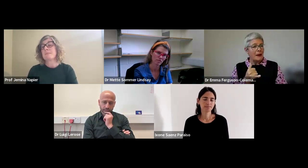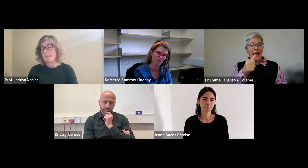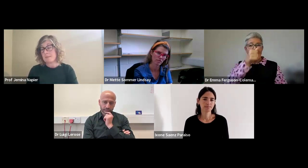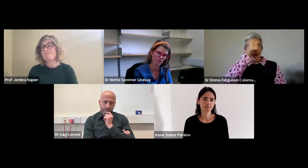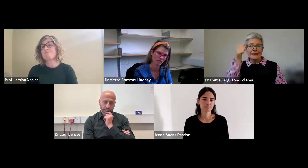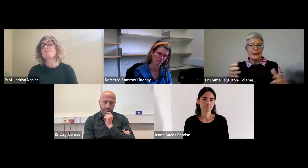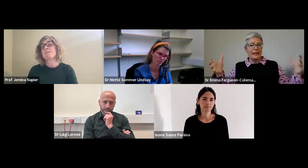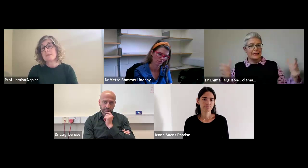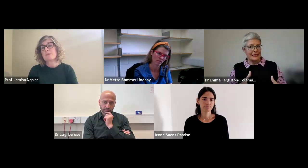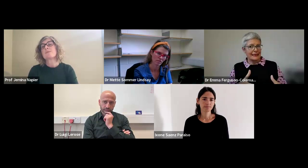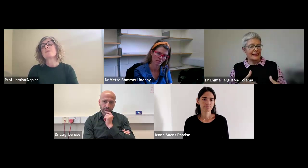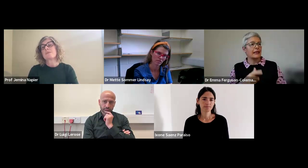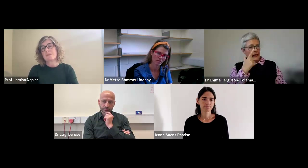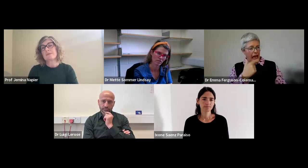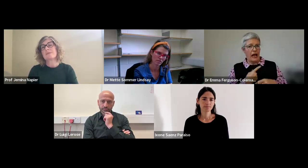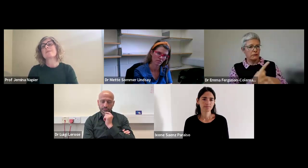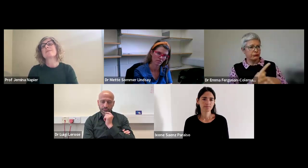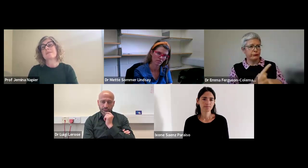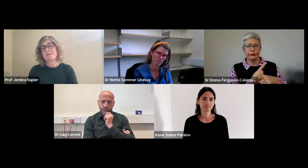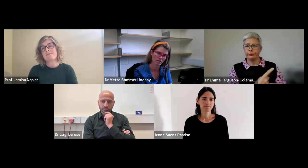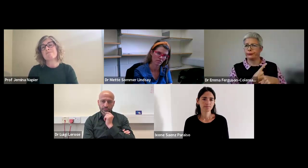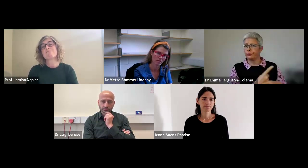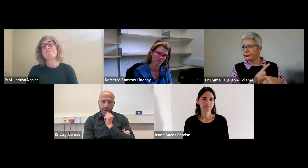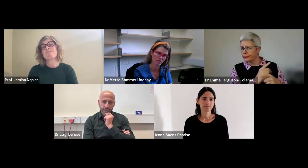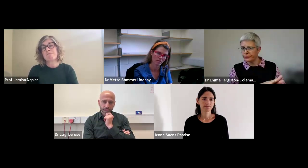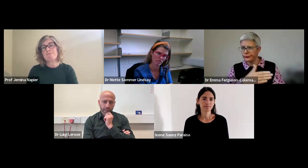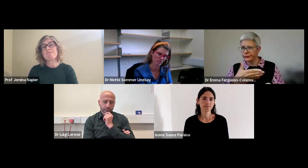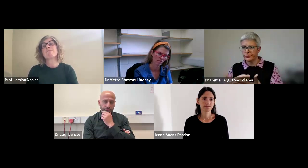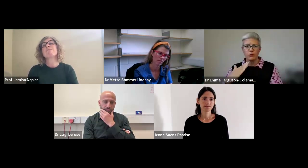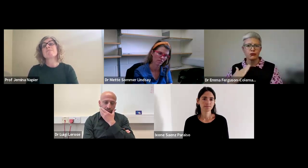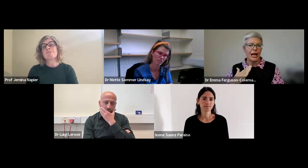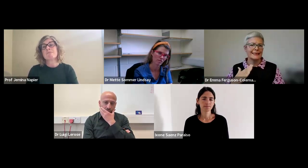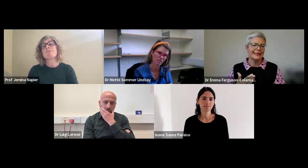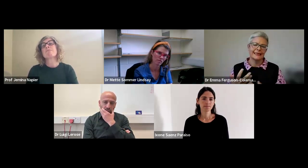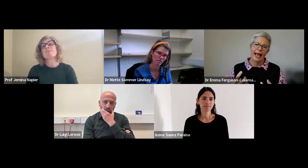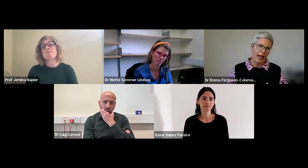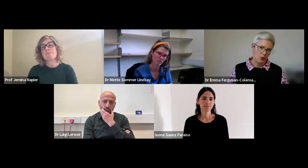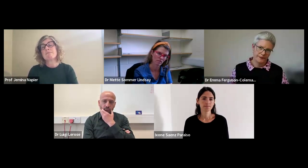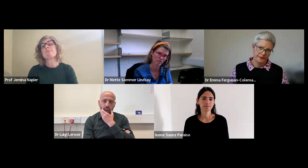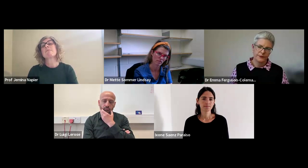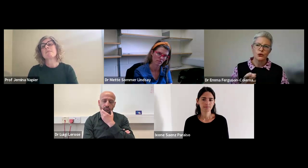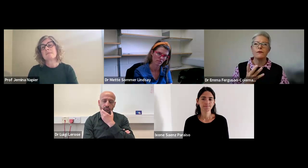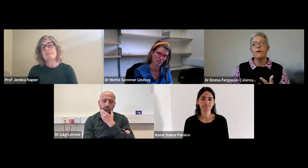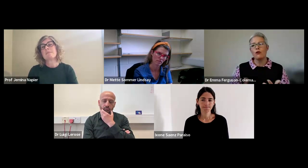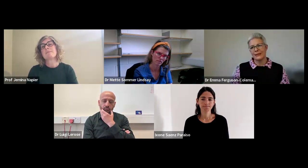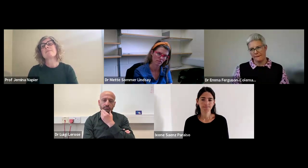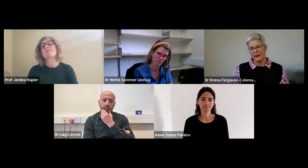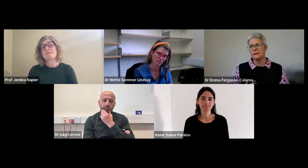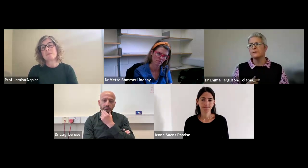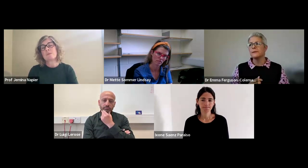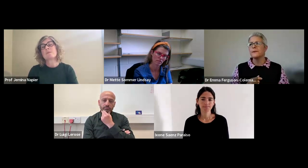members of a committee. So if you're looking at an academic setting, how those conversations reflect